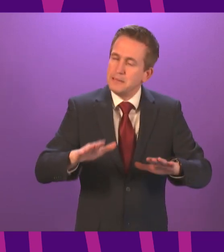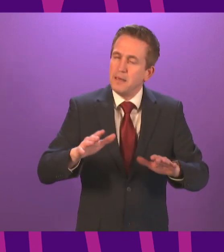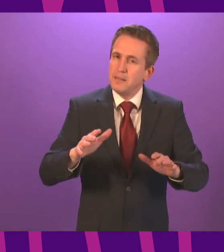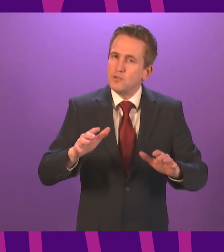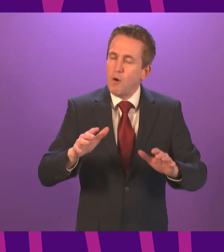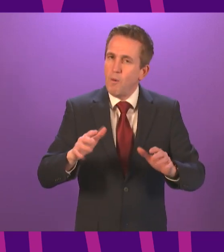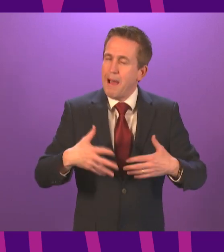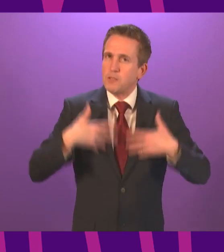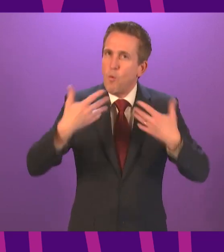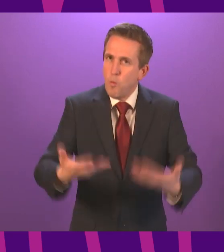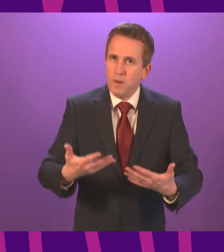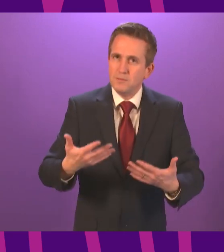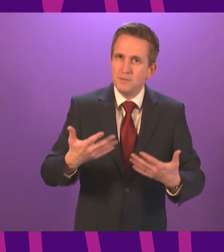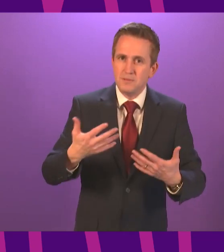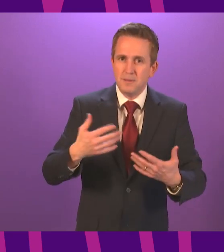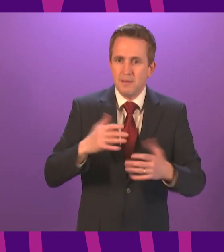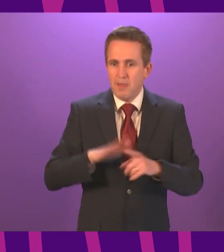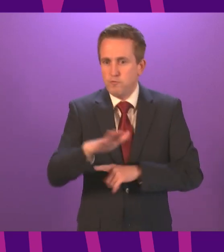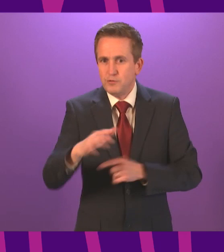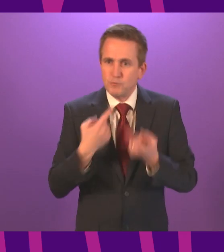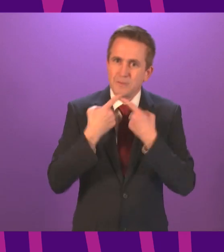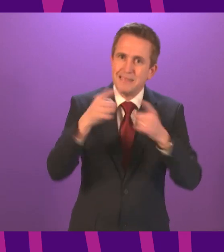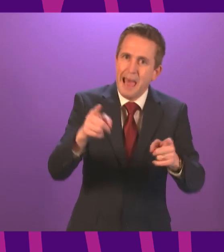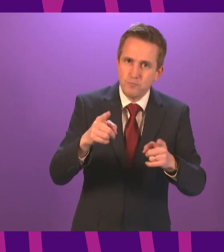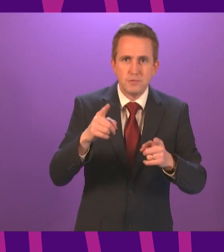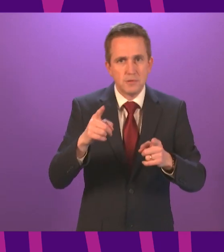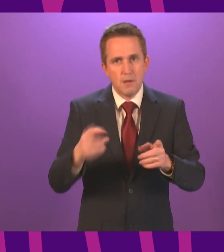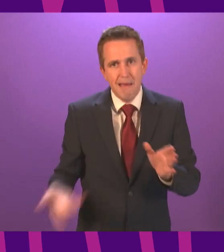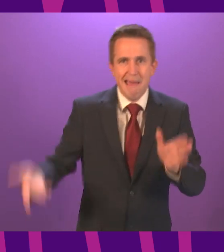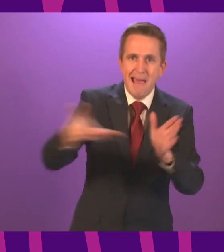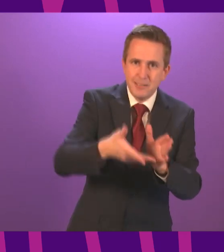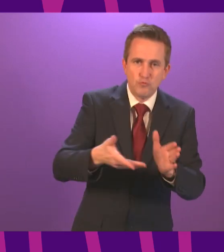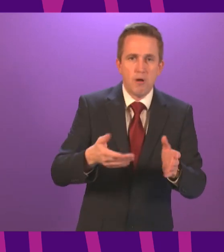the country to have to live with, numbers on more bereaved families and a death toll